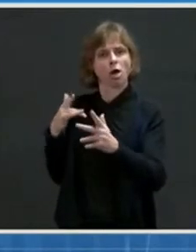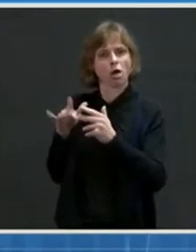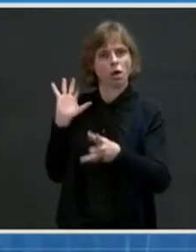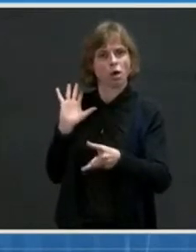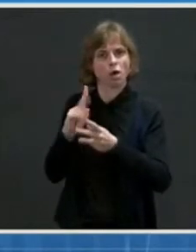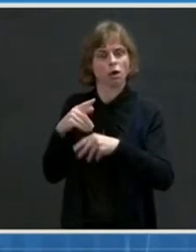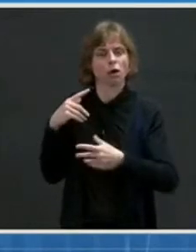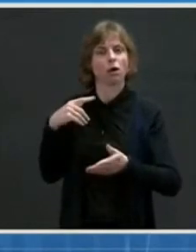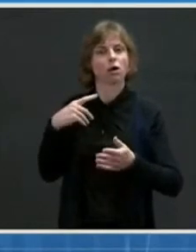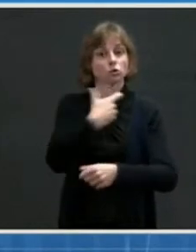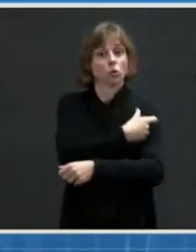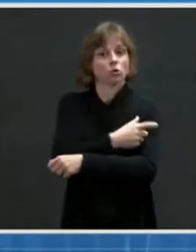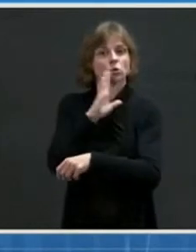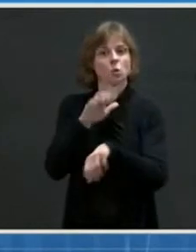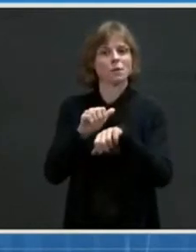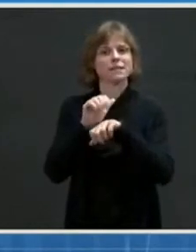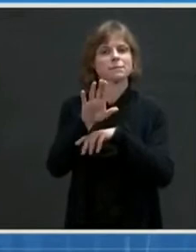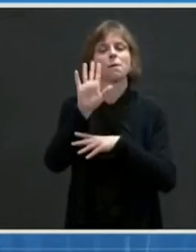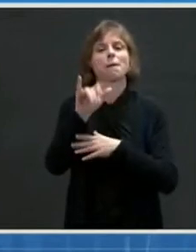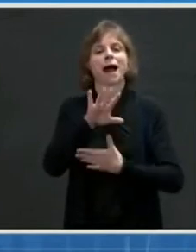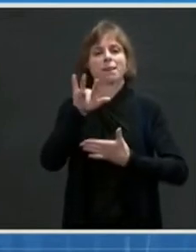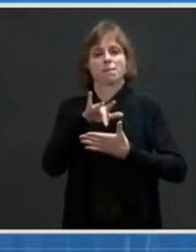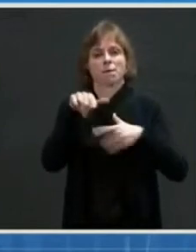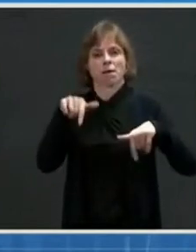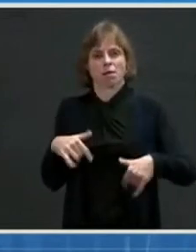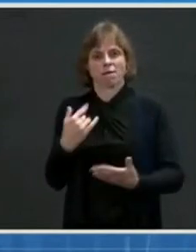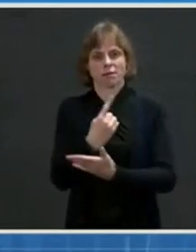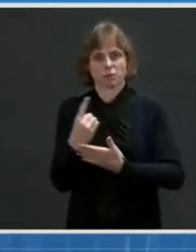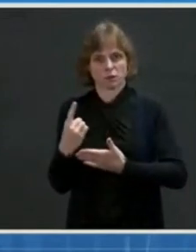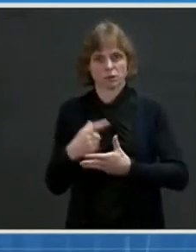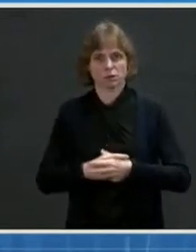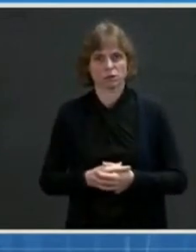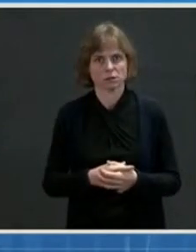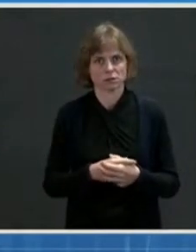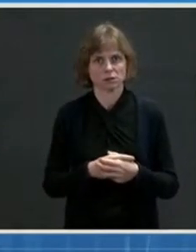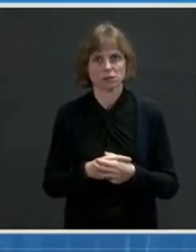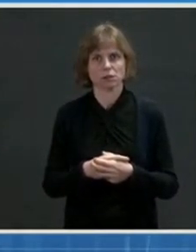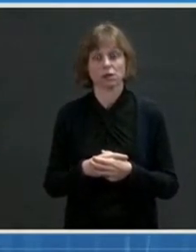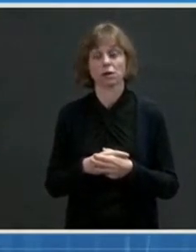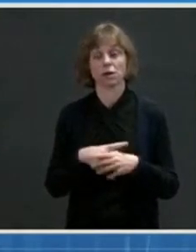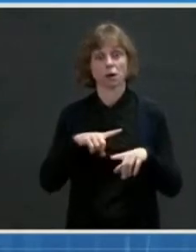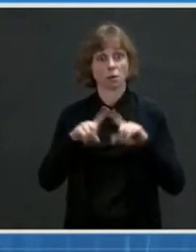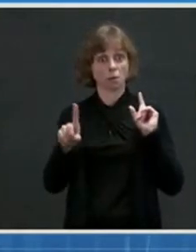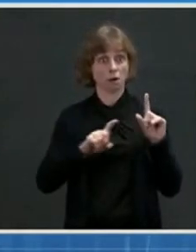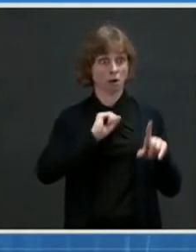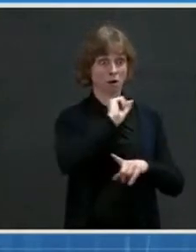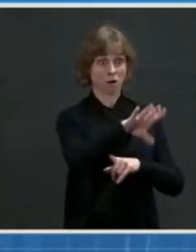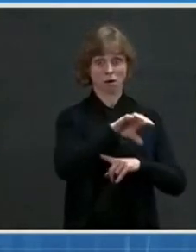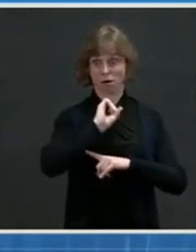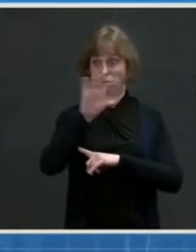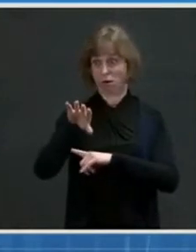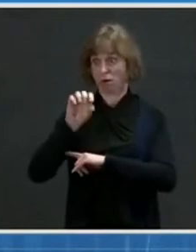WE NOW ANTICIPATE THAT ALL BACKLOG DOSES WILL BE DELIVERED